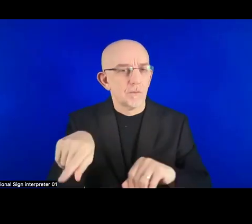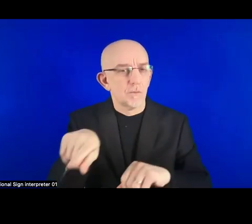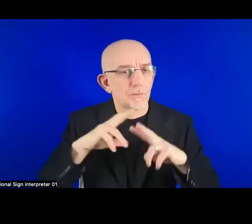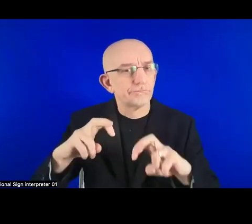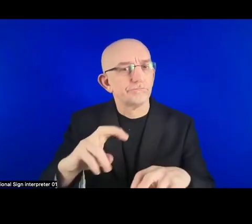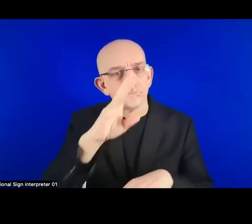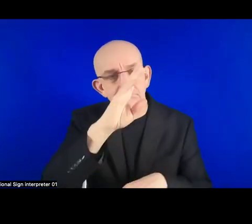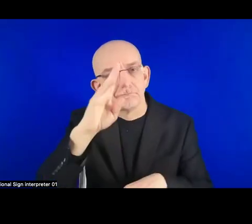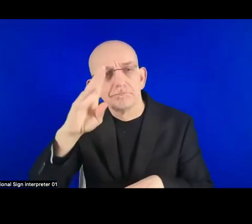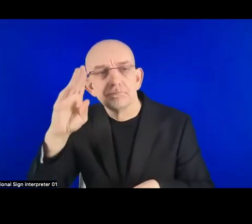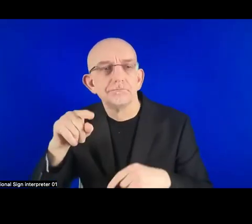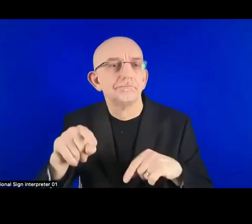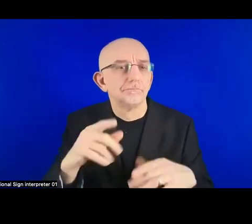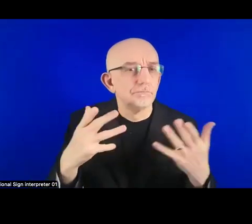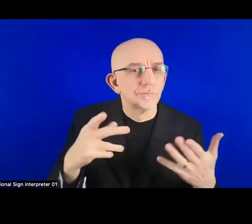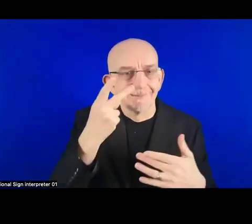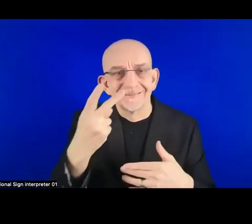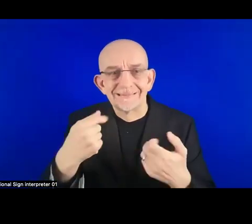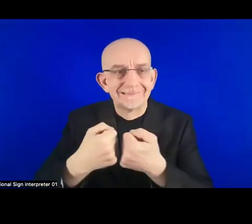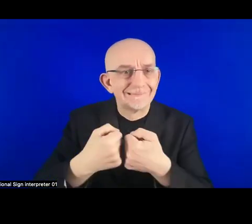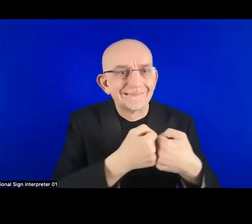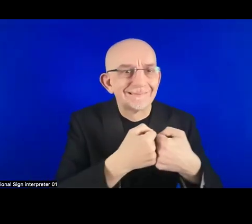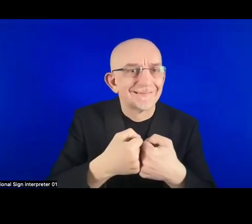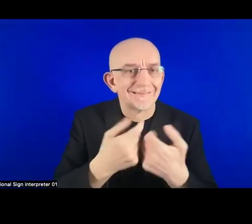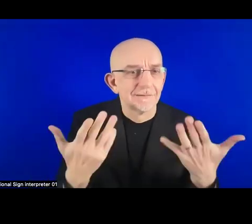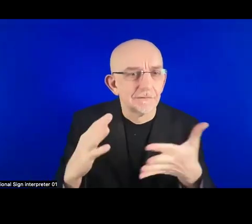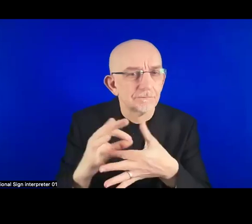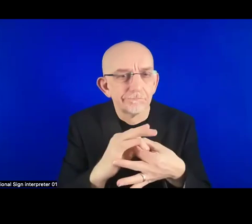So I will leave it at that for now, and I am going to move on so that we can hear